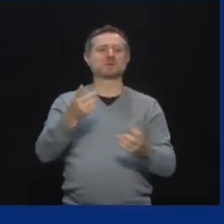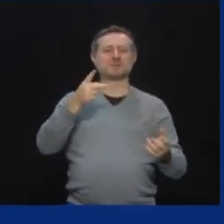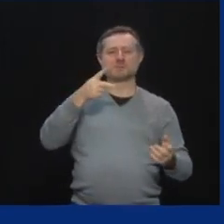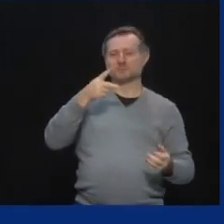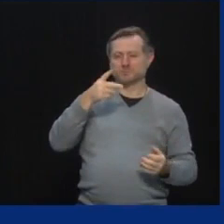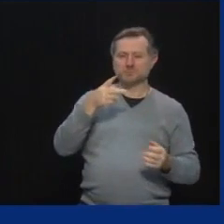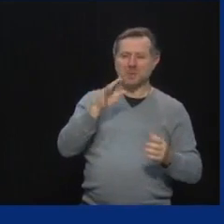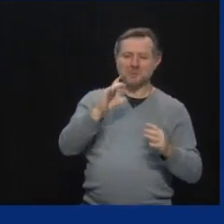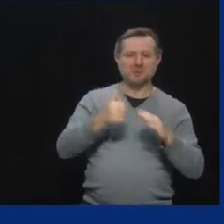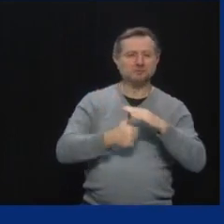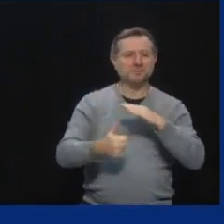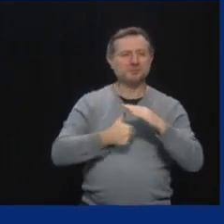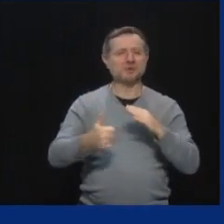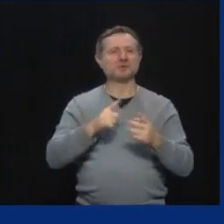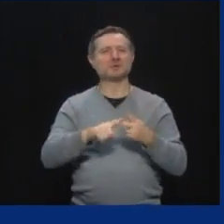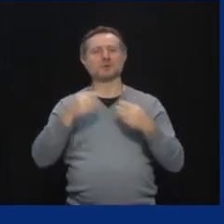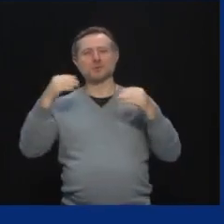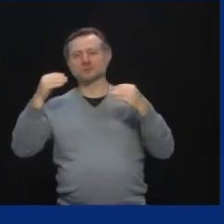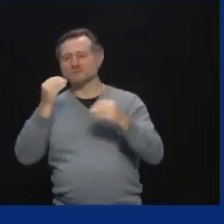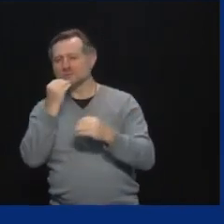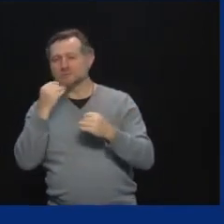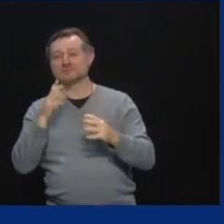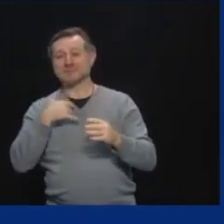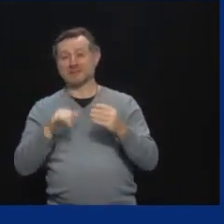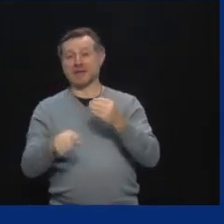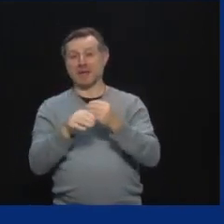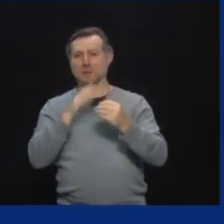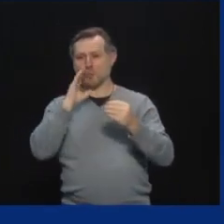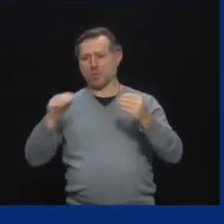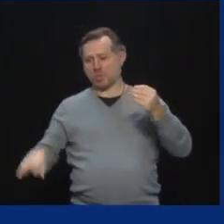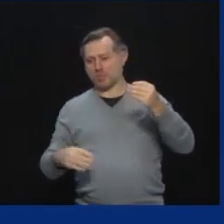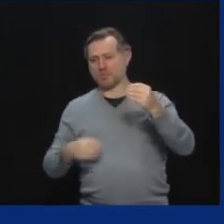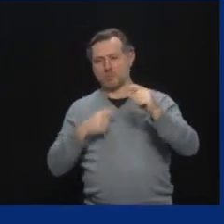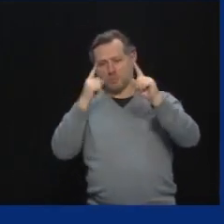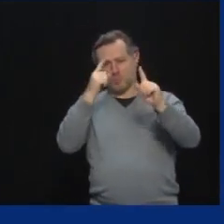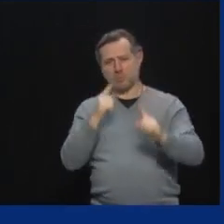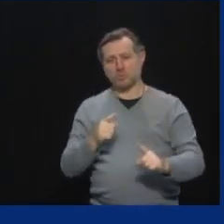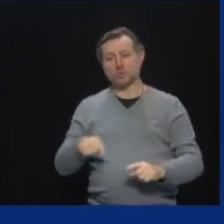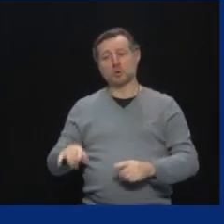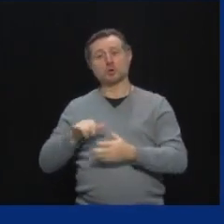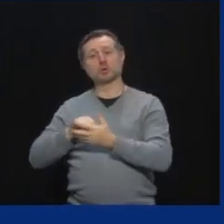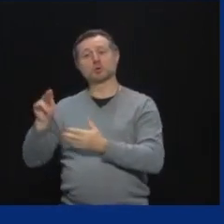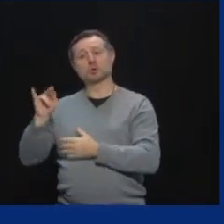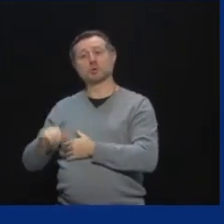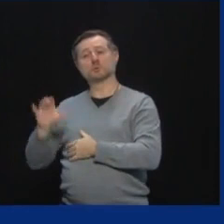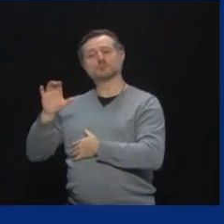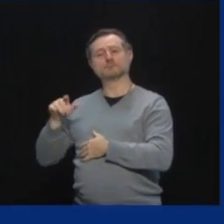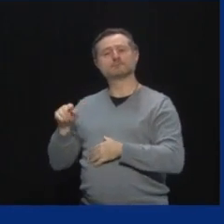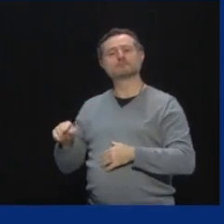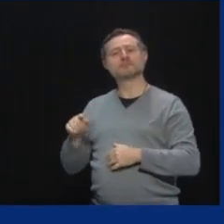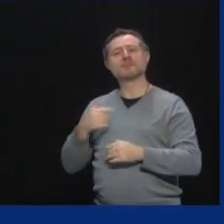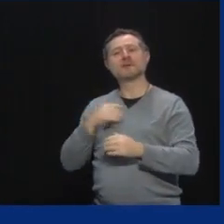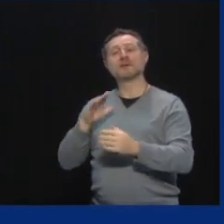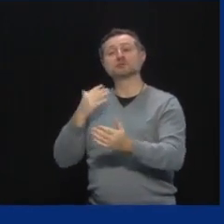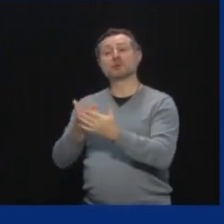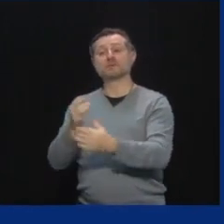broadened even more because you know we know in new york city people are in situations where they're getting to their job and they're in a subway or on